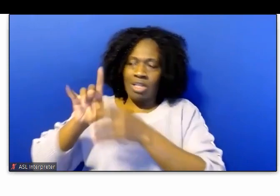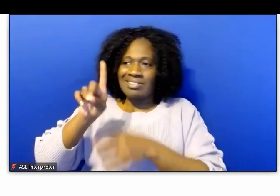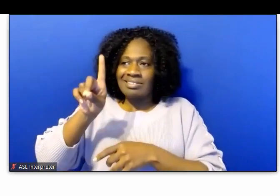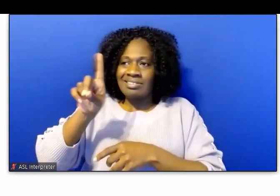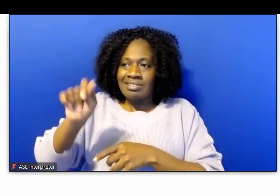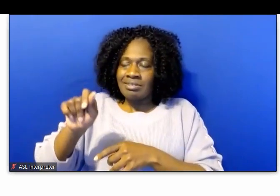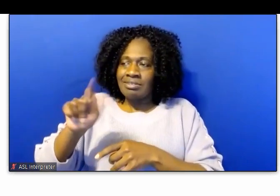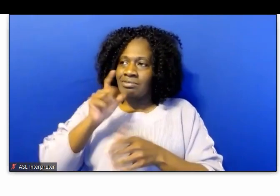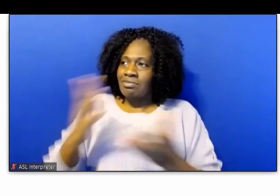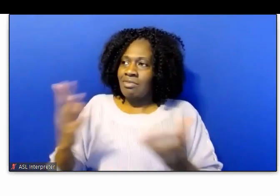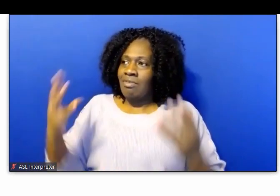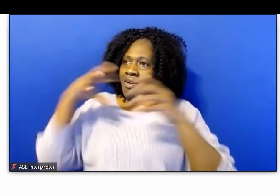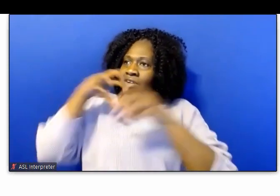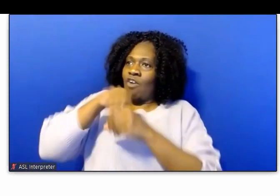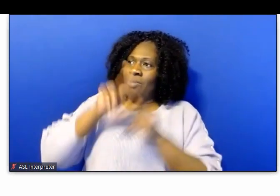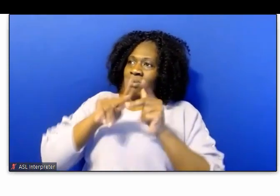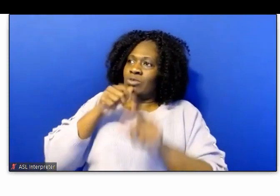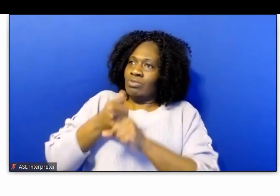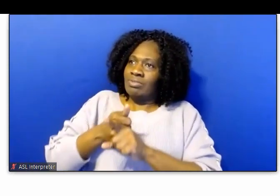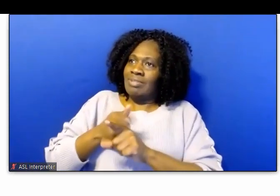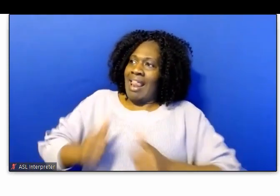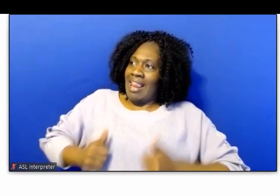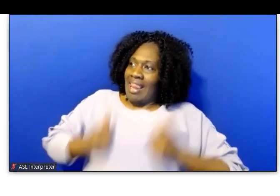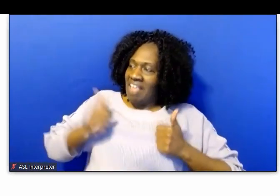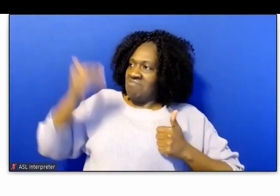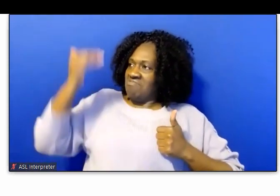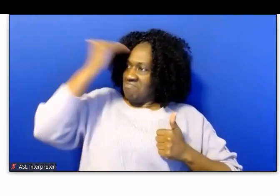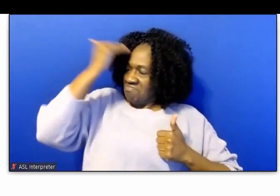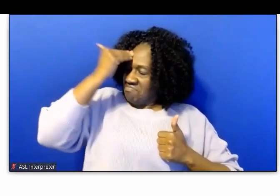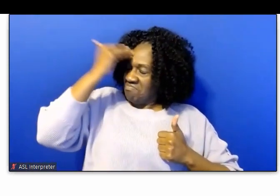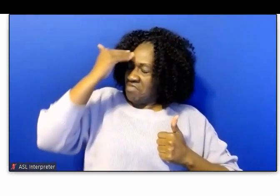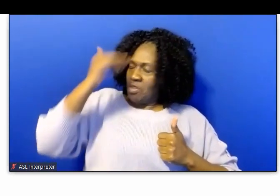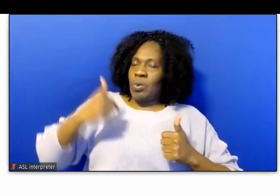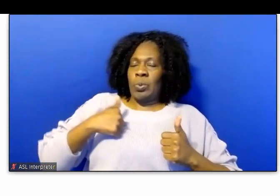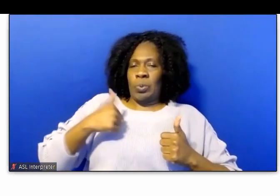you involve people with lived experience and we are really grateful for Philip and